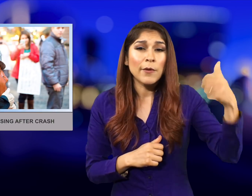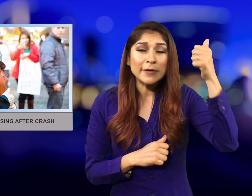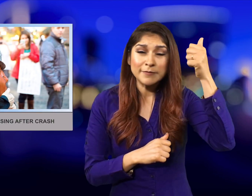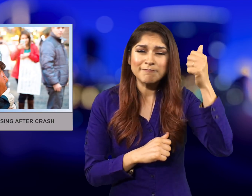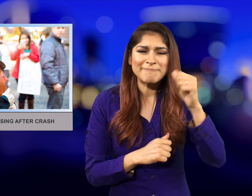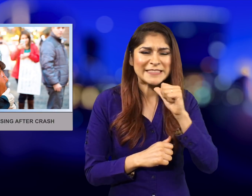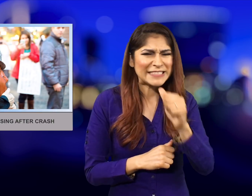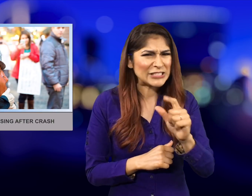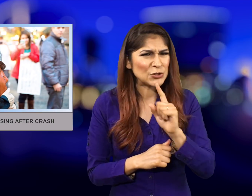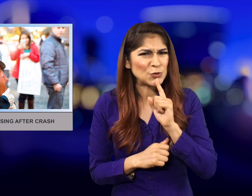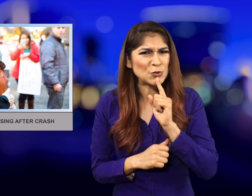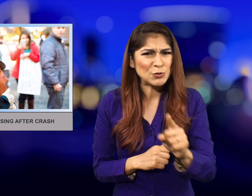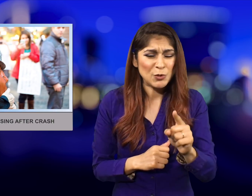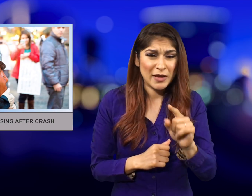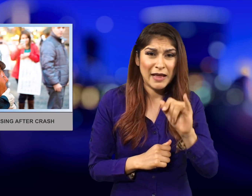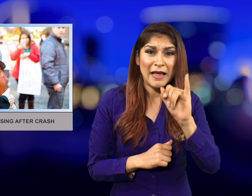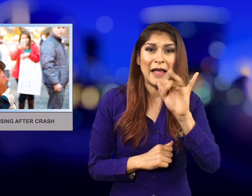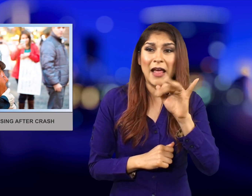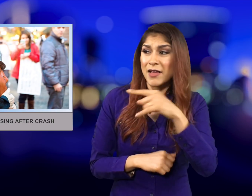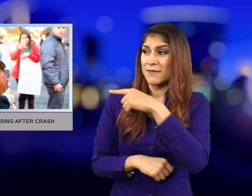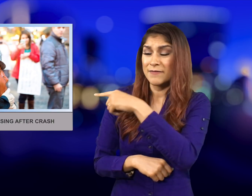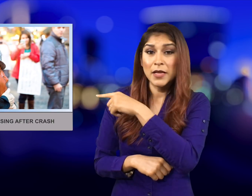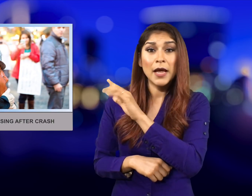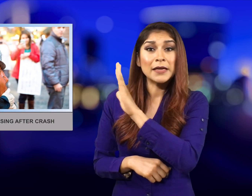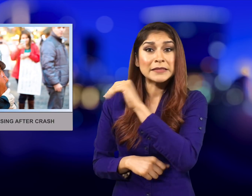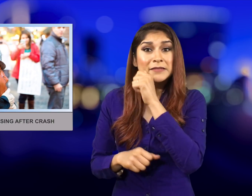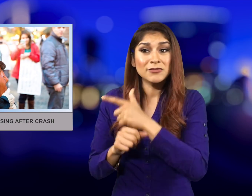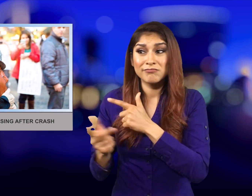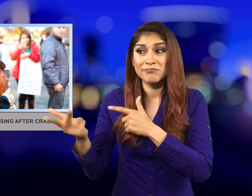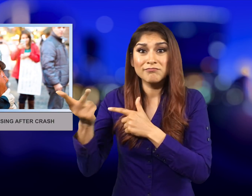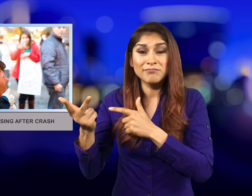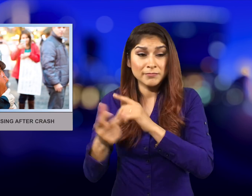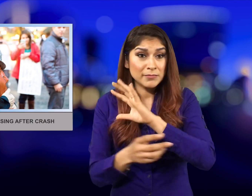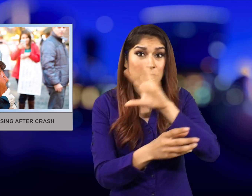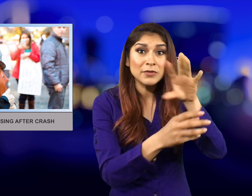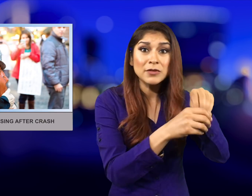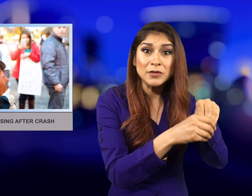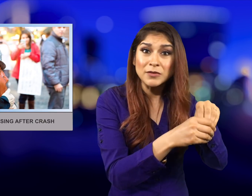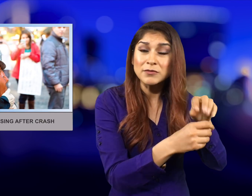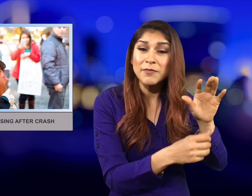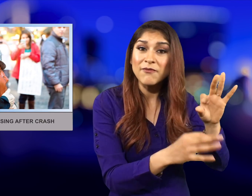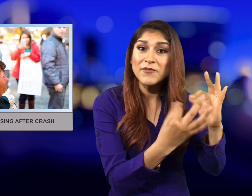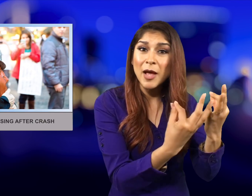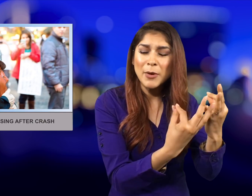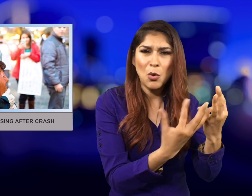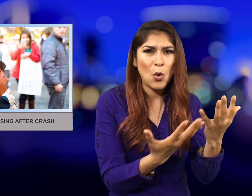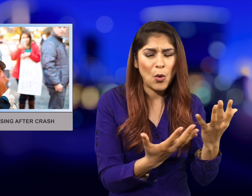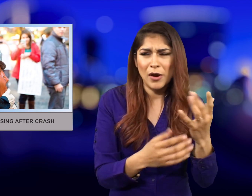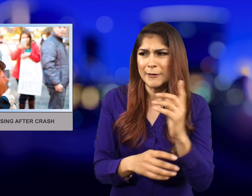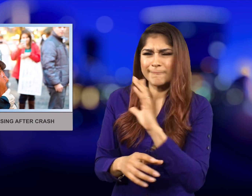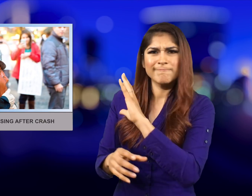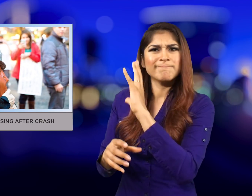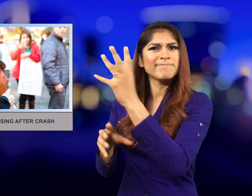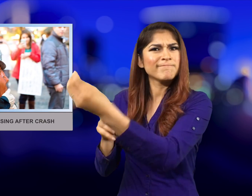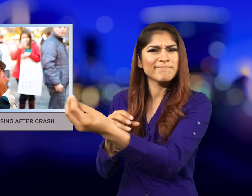Authorities do not know if Hart and his sisters were with the family or if they might be staying